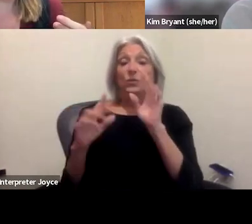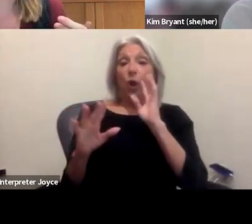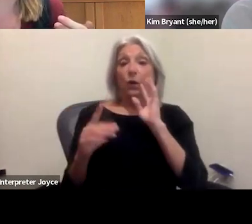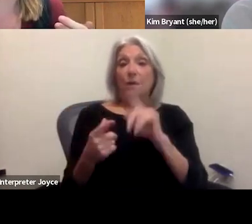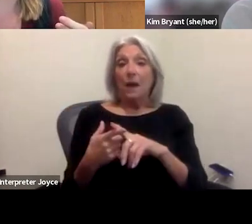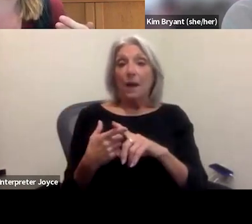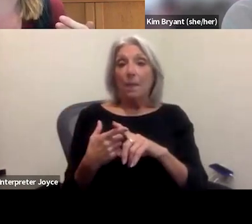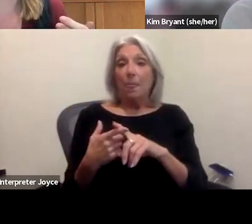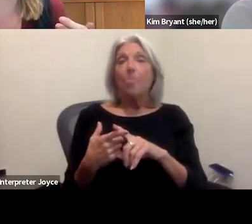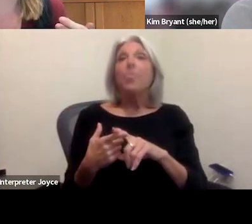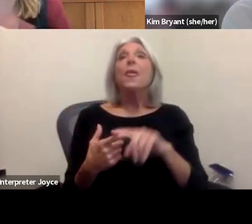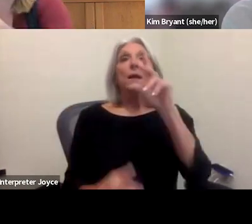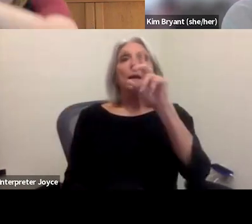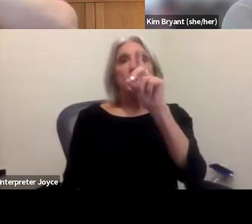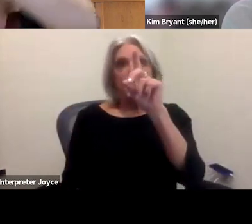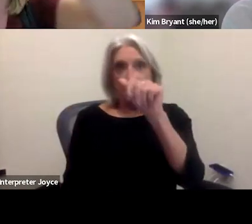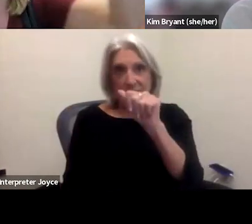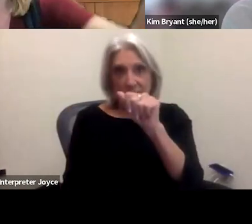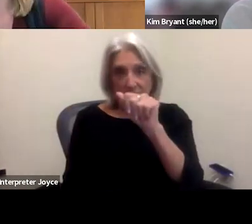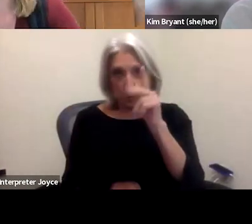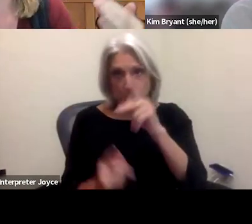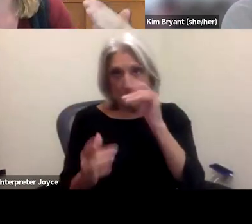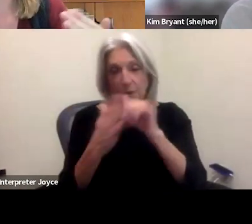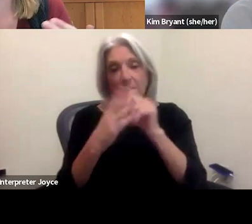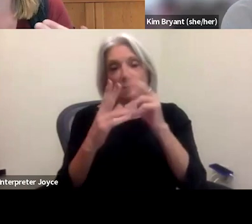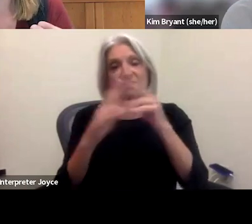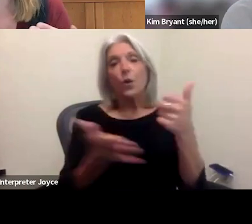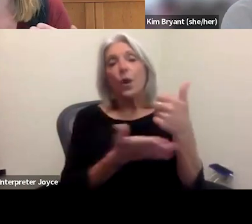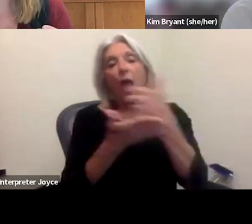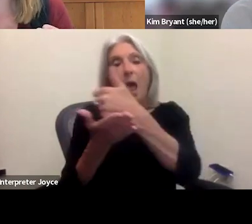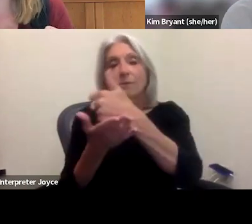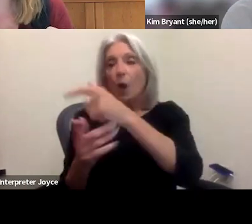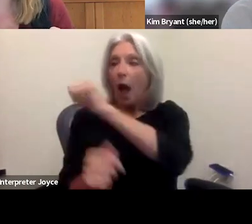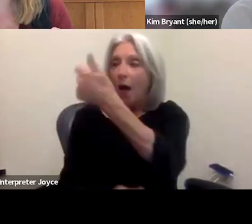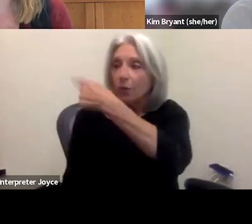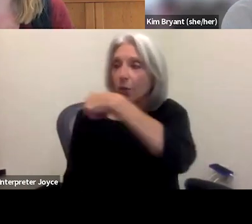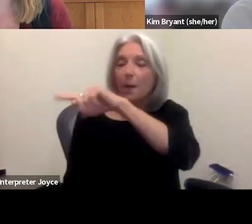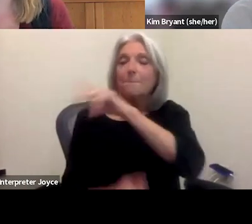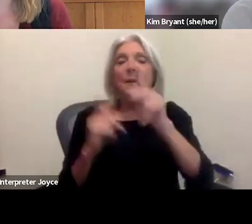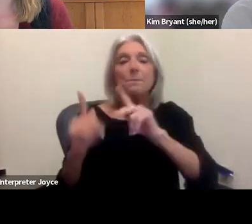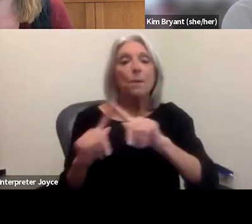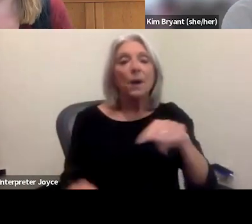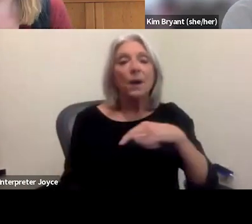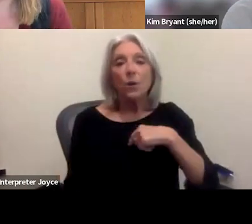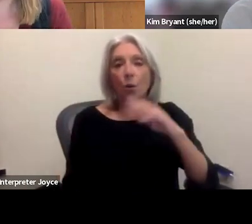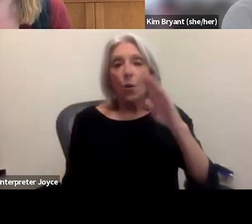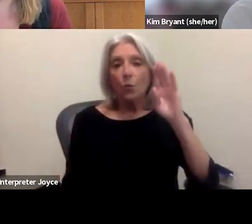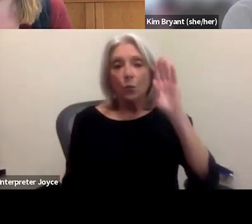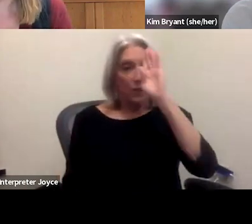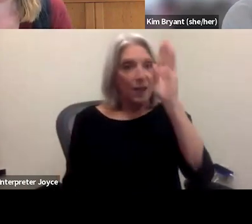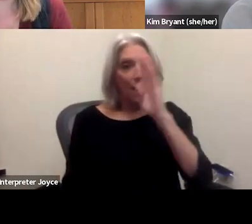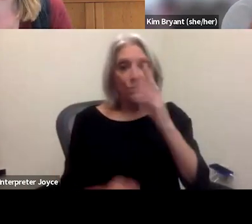useful for their contribution in helping all of these other people, but we're never going to name who they were, and they